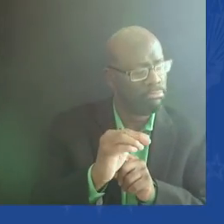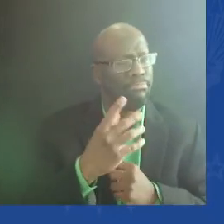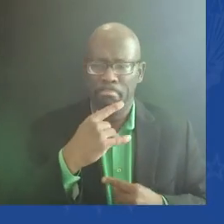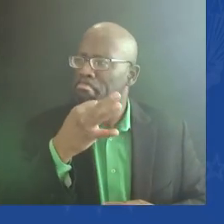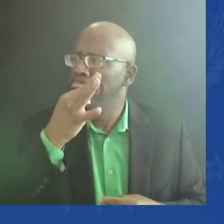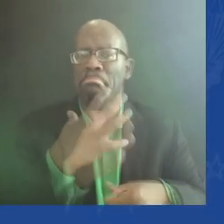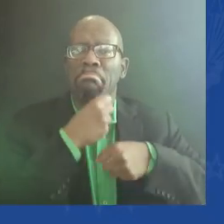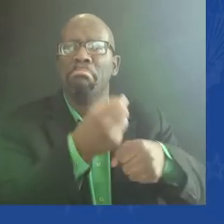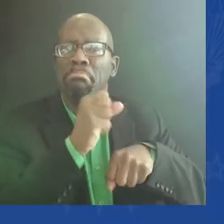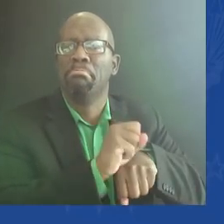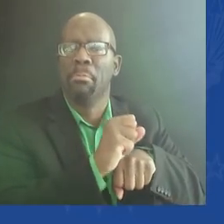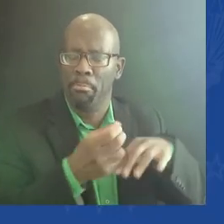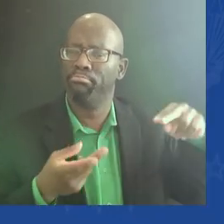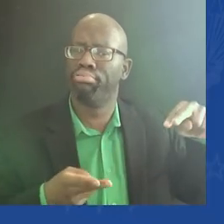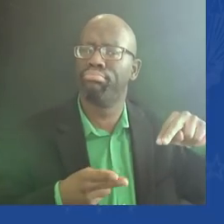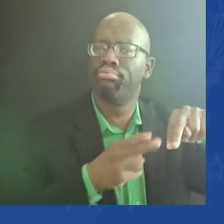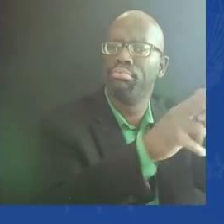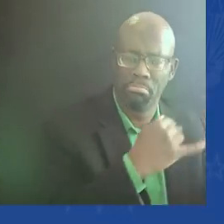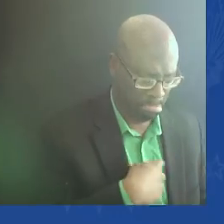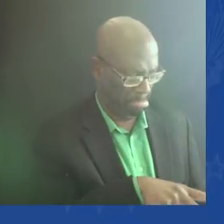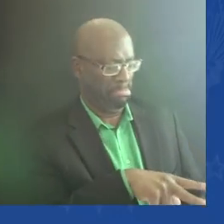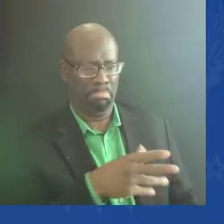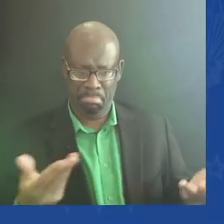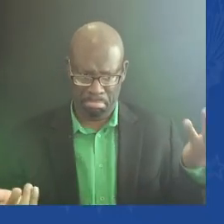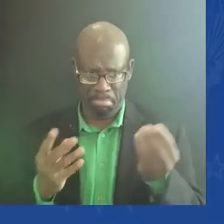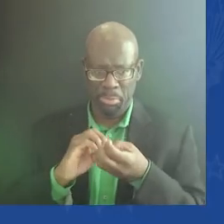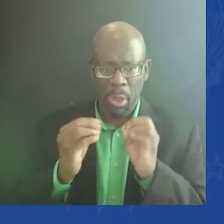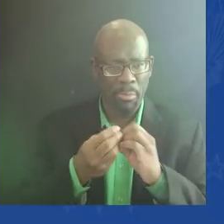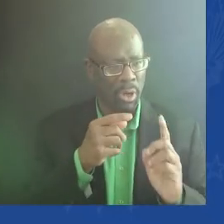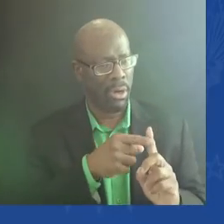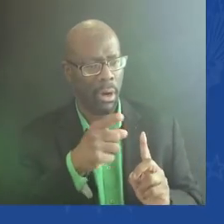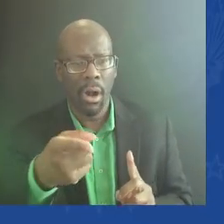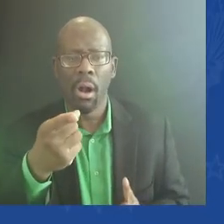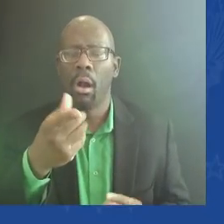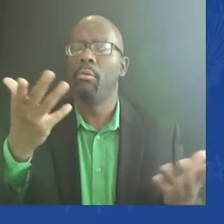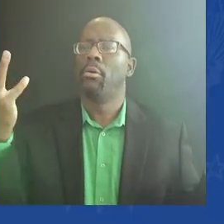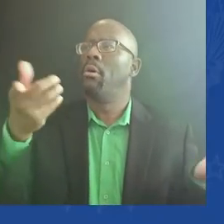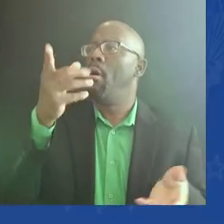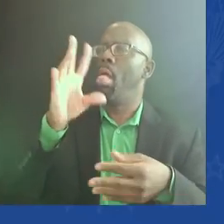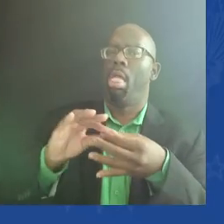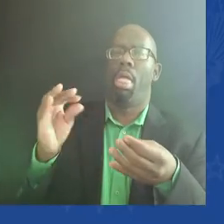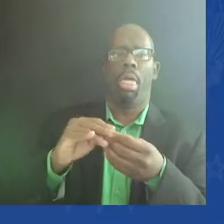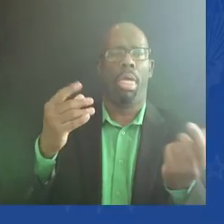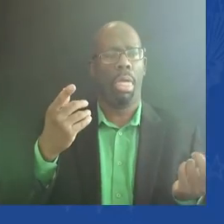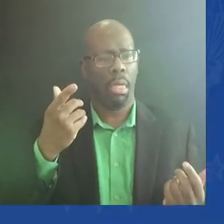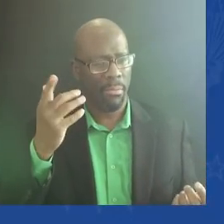I forget the number; I think it was close to six- -- 16 major economists acknowledging